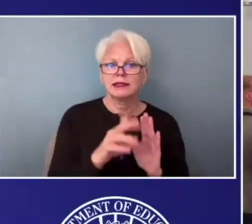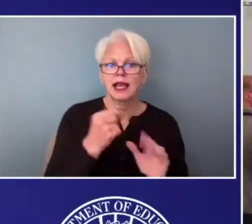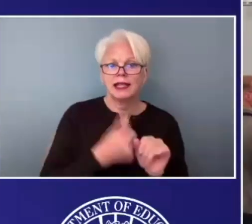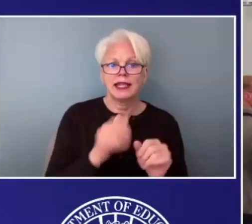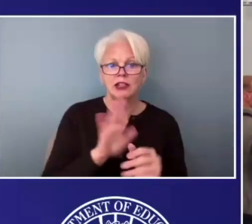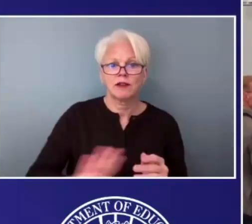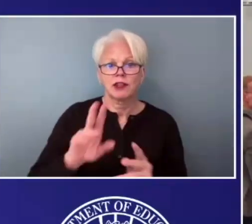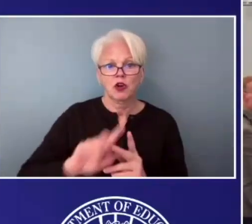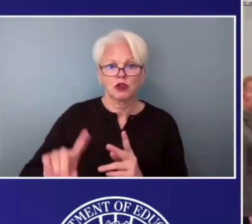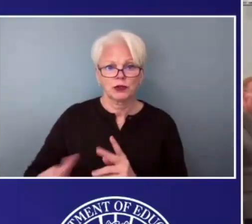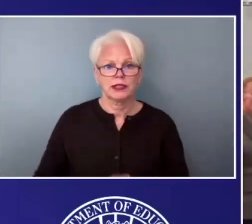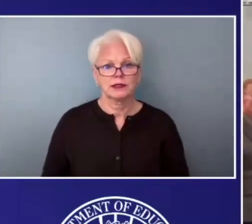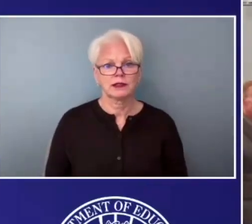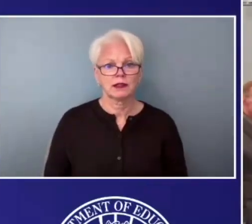alternates. Thank you.